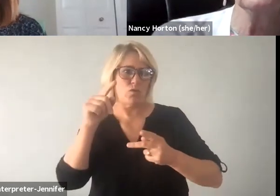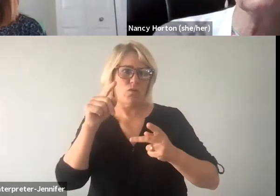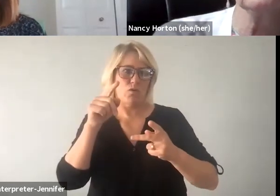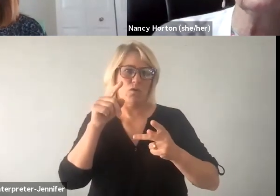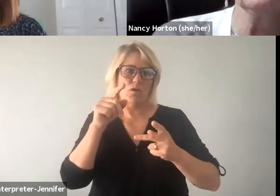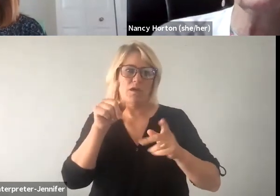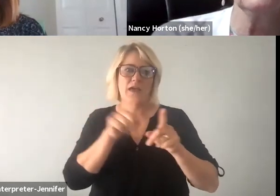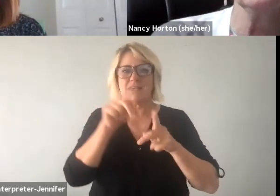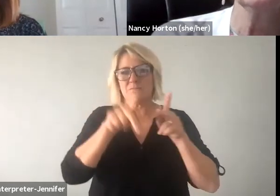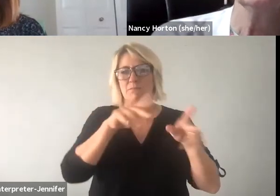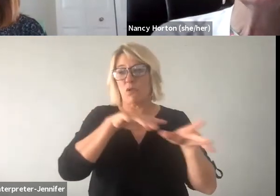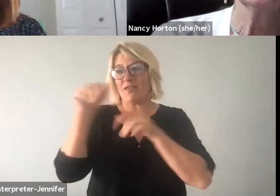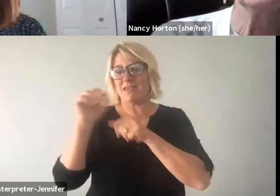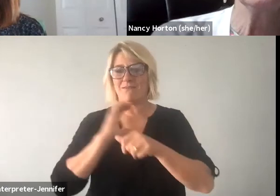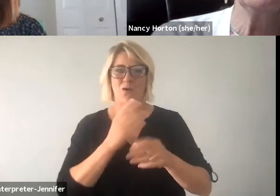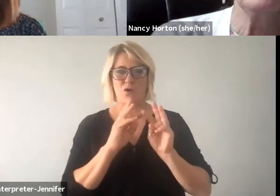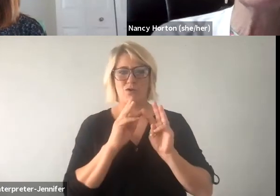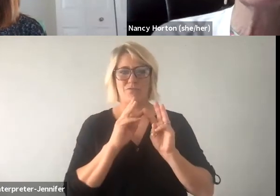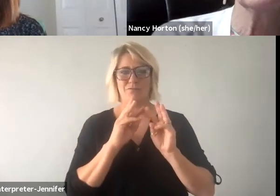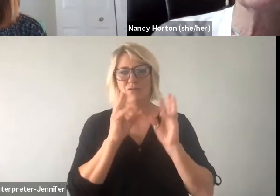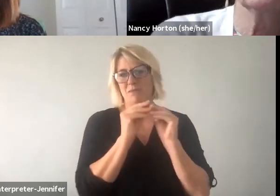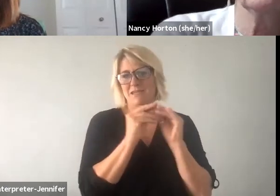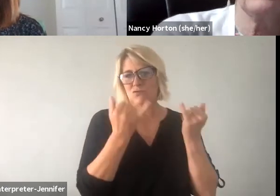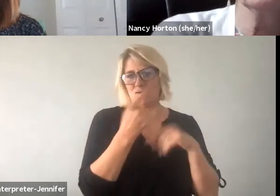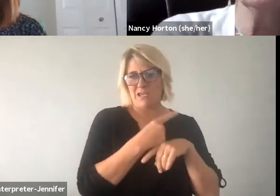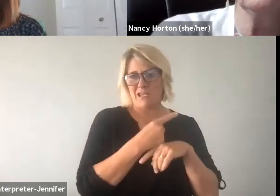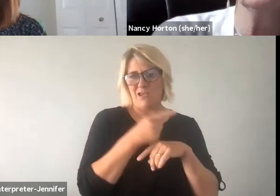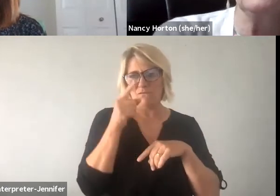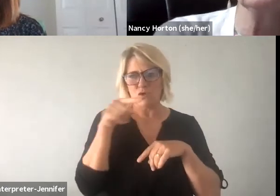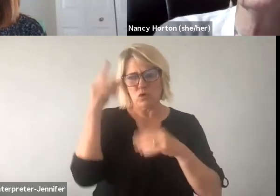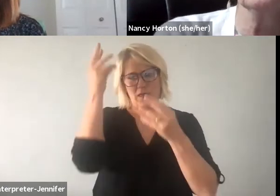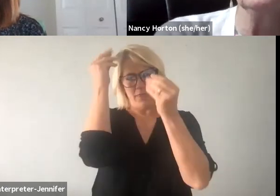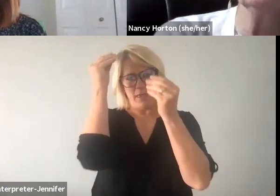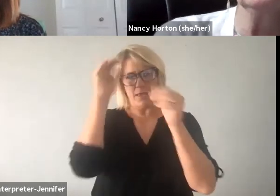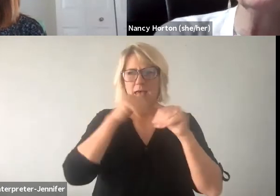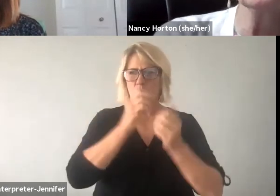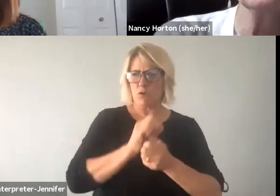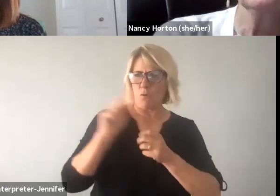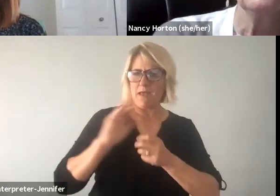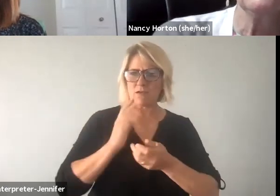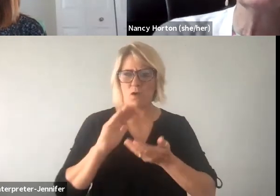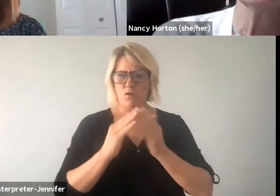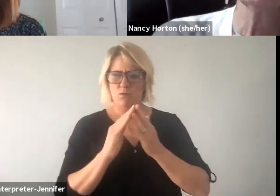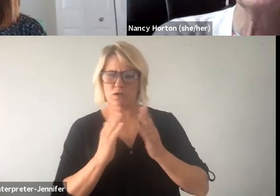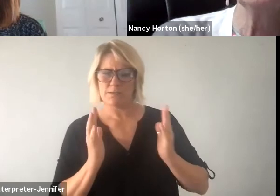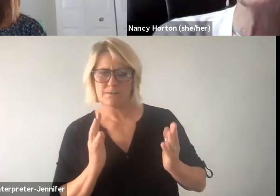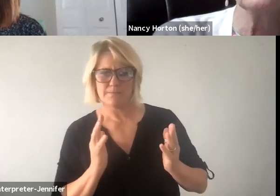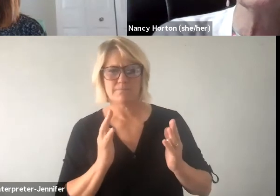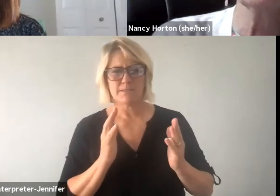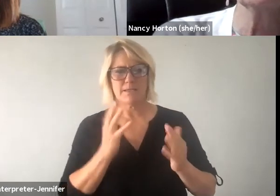couple of ideas that we thought might be helpful to, you know, as folks leave